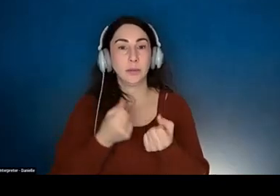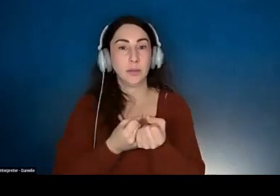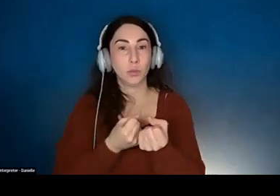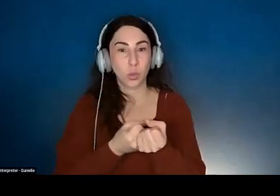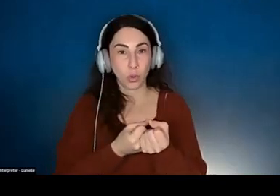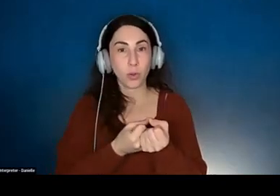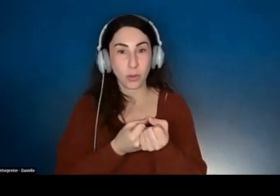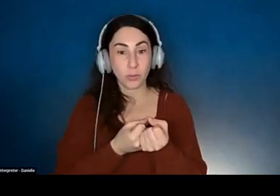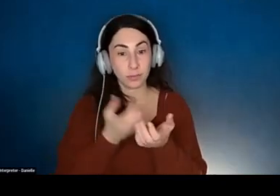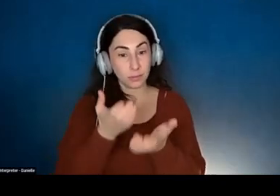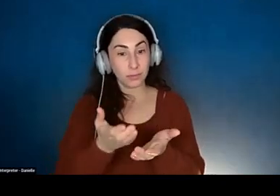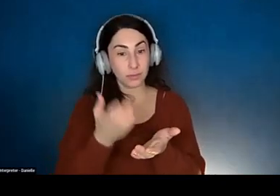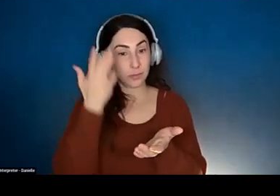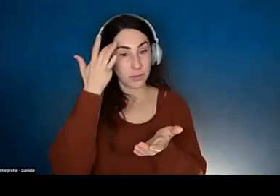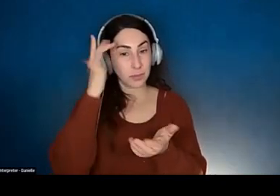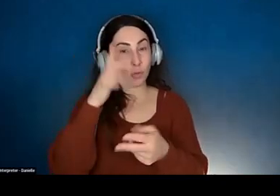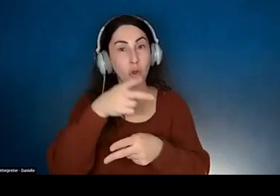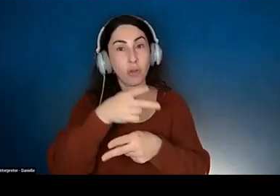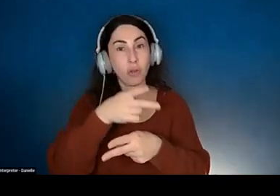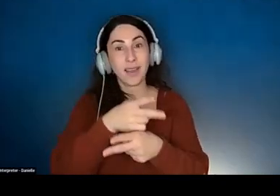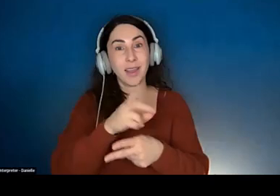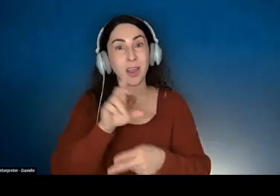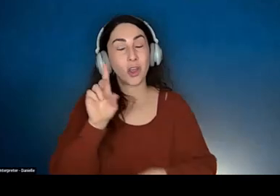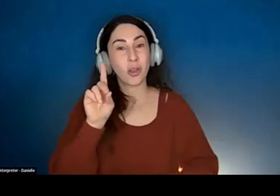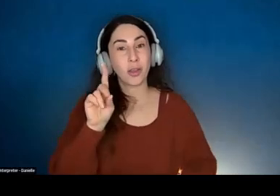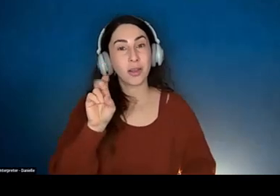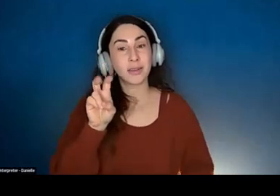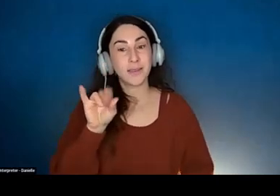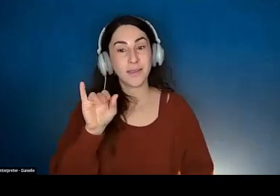the smart care device. The picture here is an LAQ.